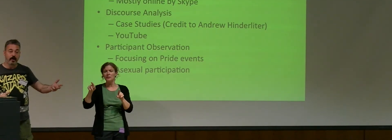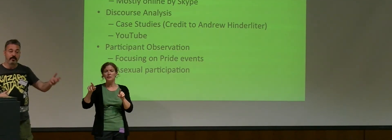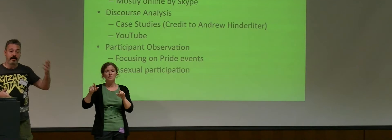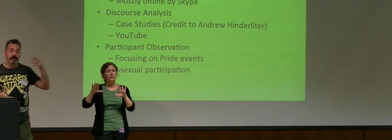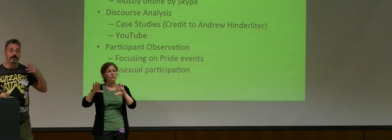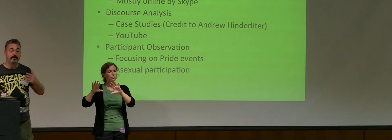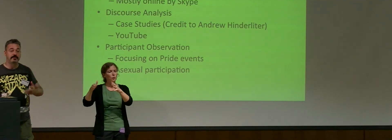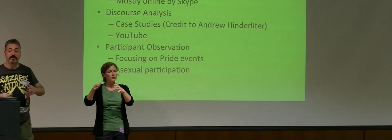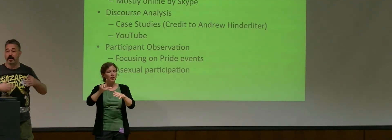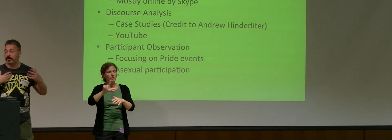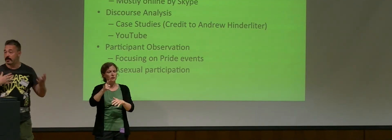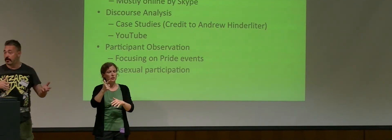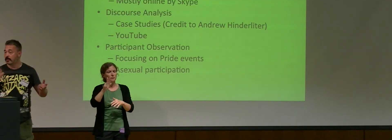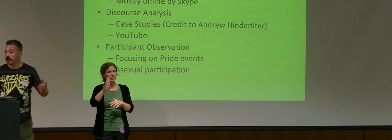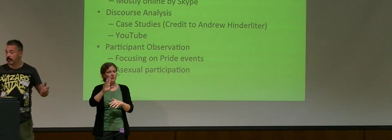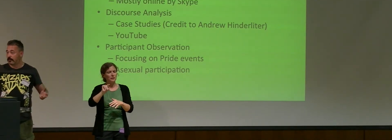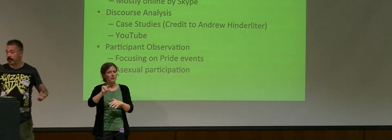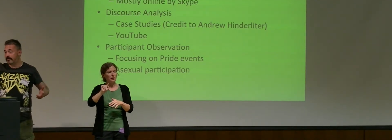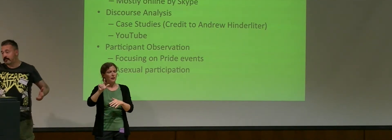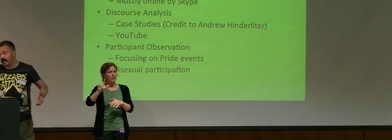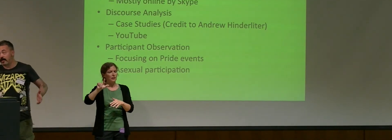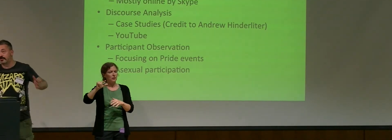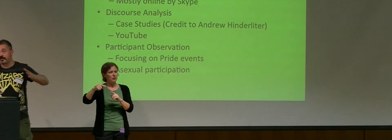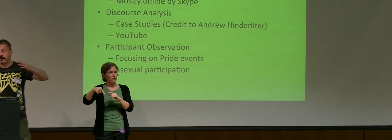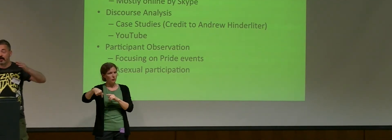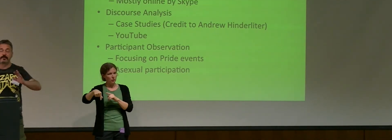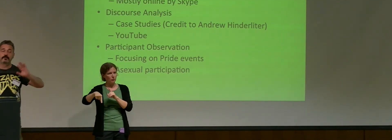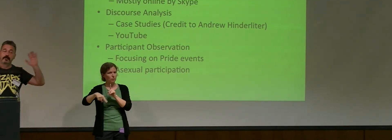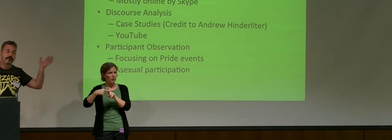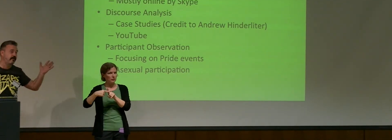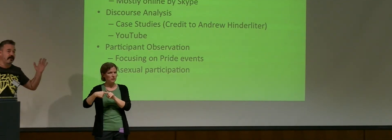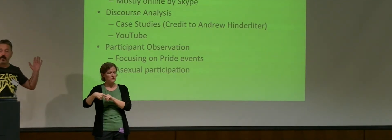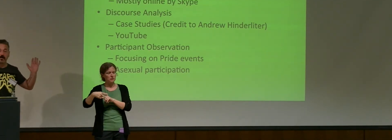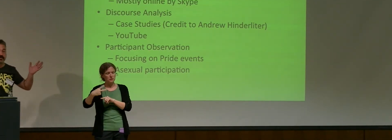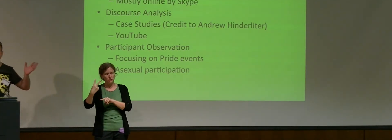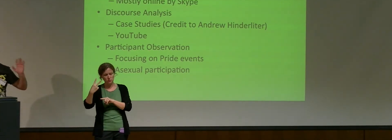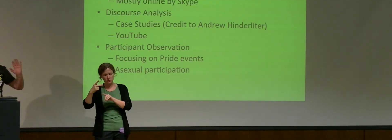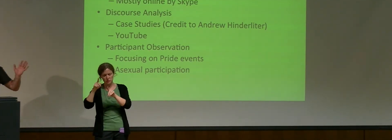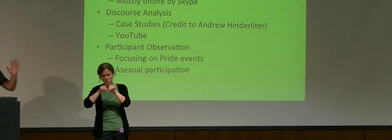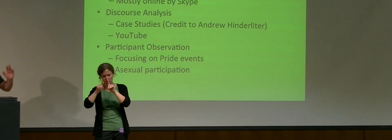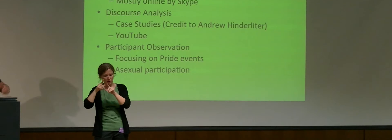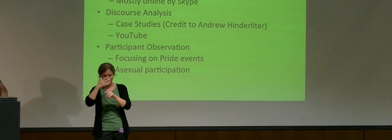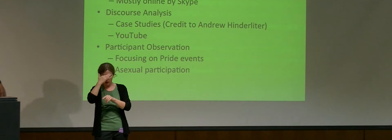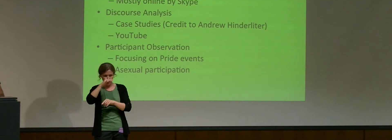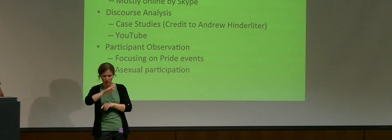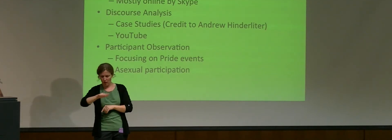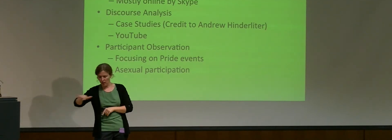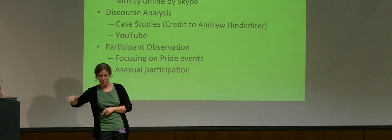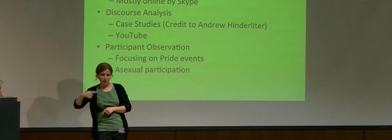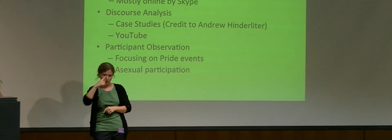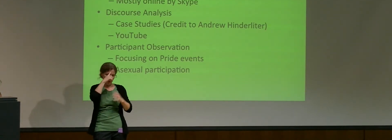there are two of them, I keep forgetting all of the letters,